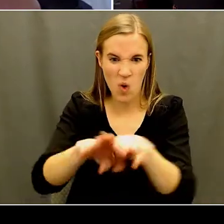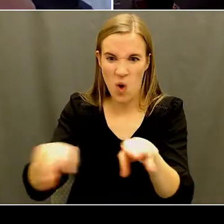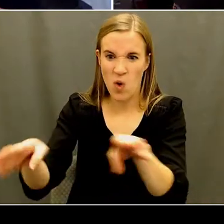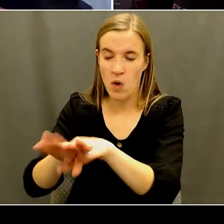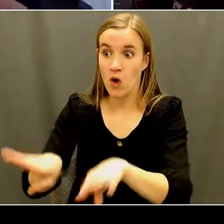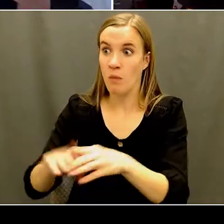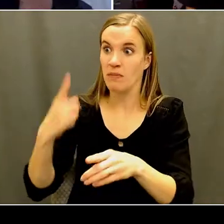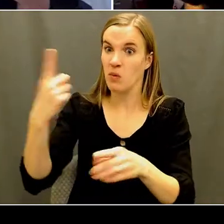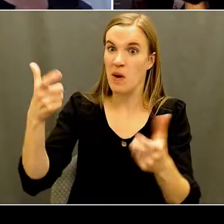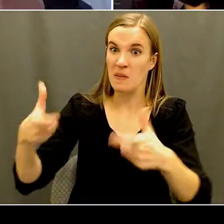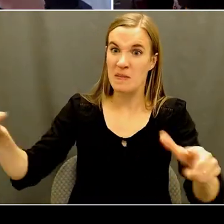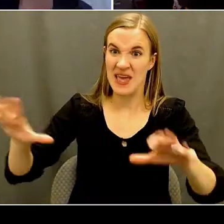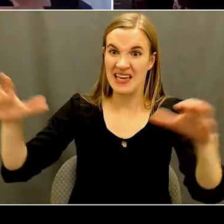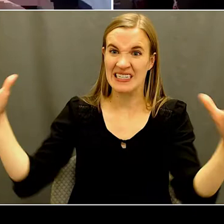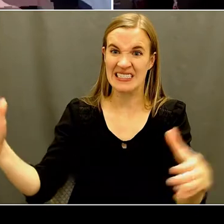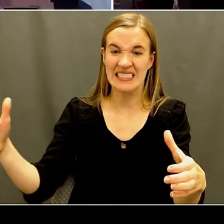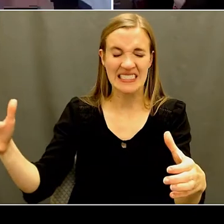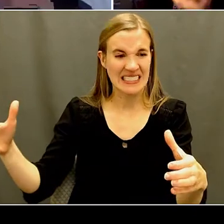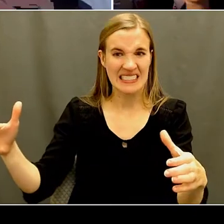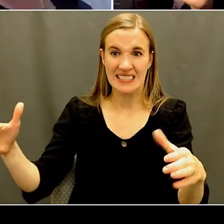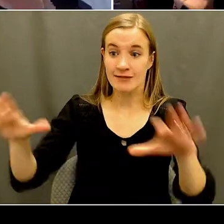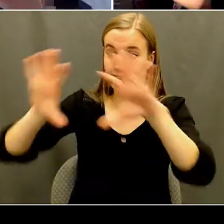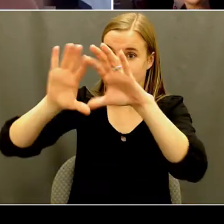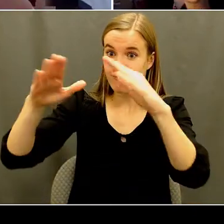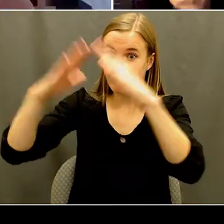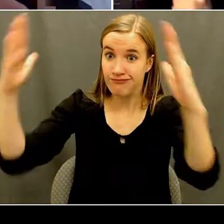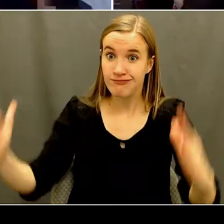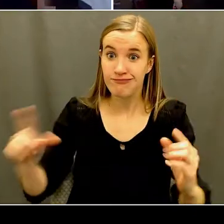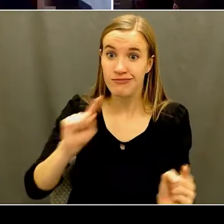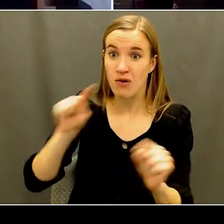younger people, again, folks who are not at high risk to volunteer to be co